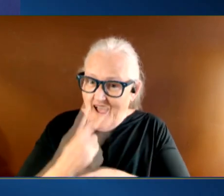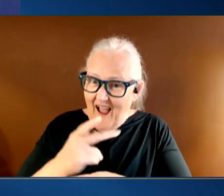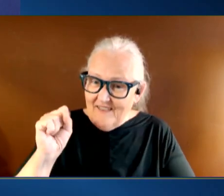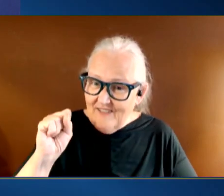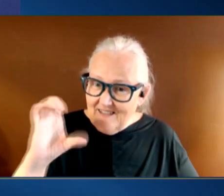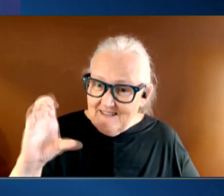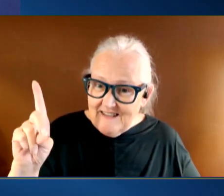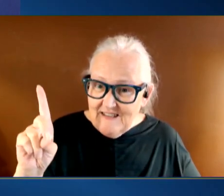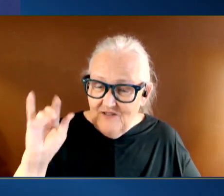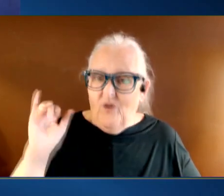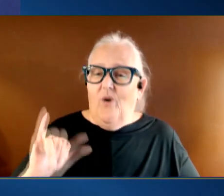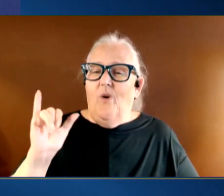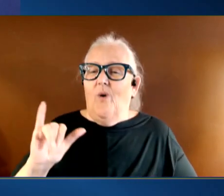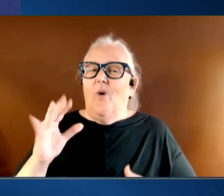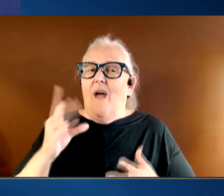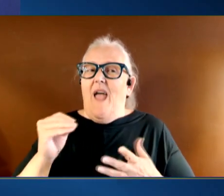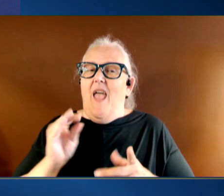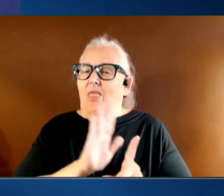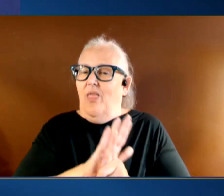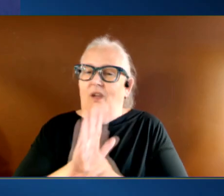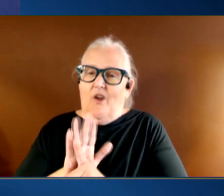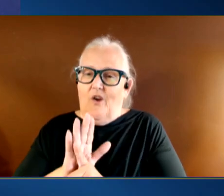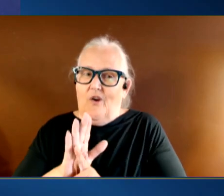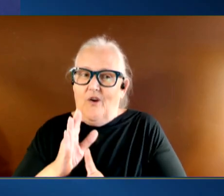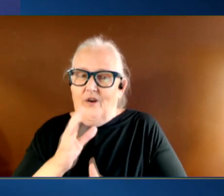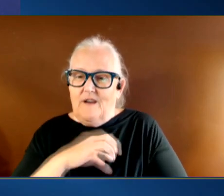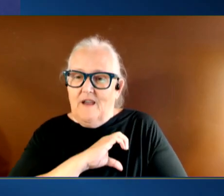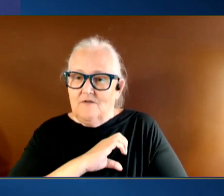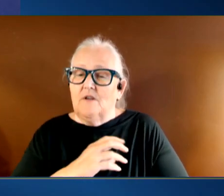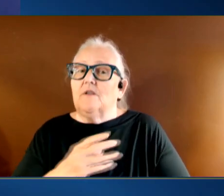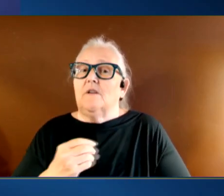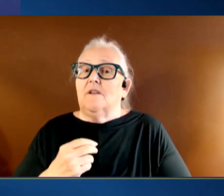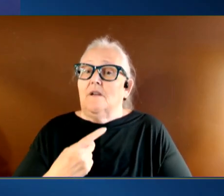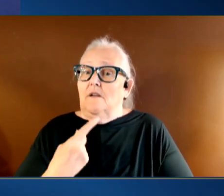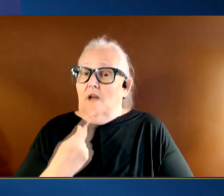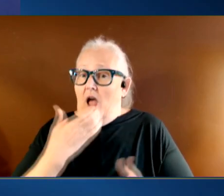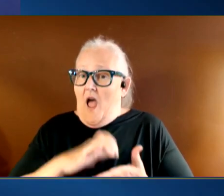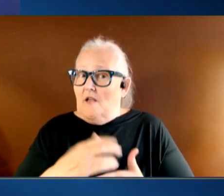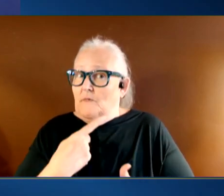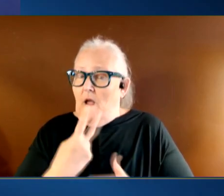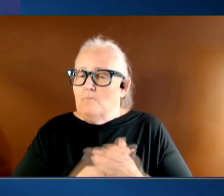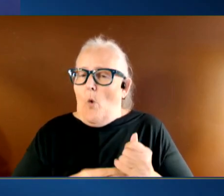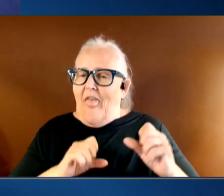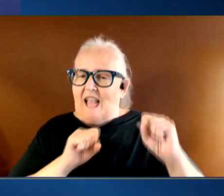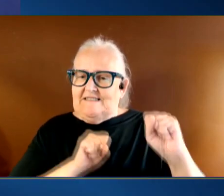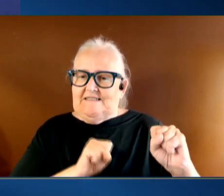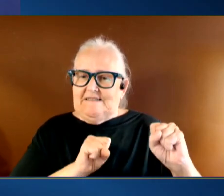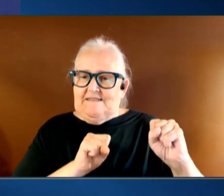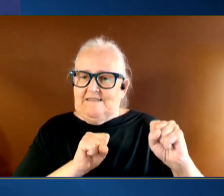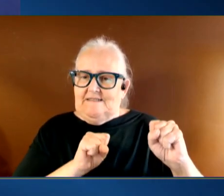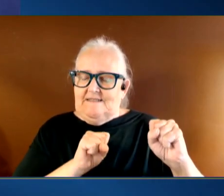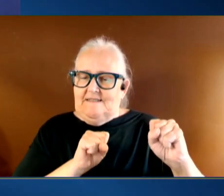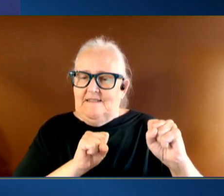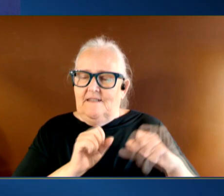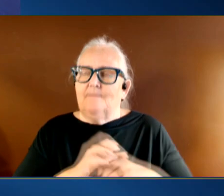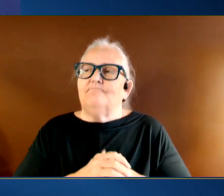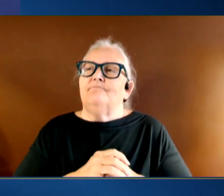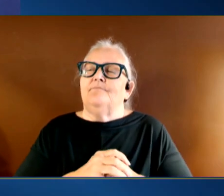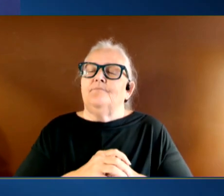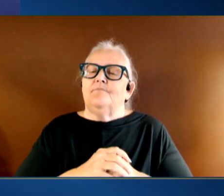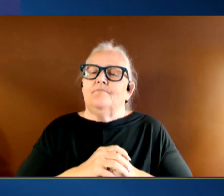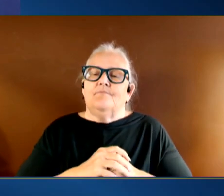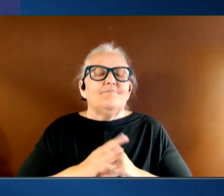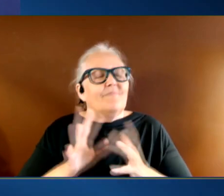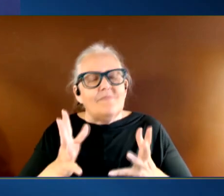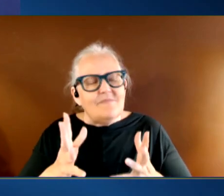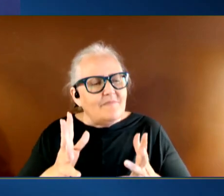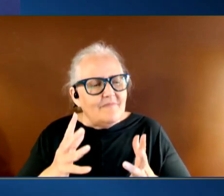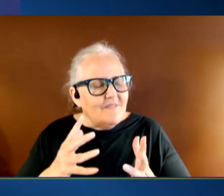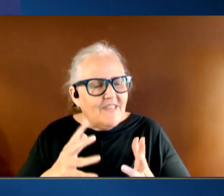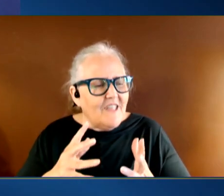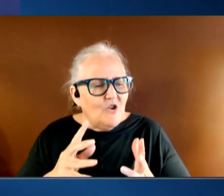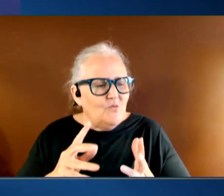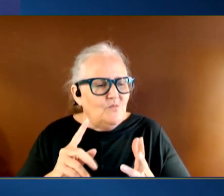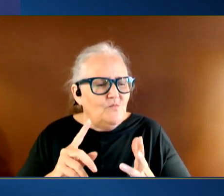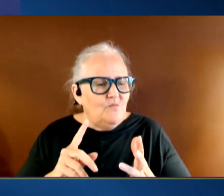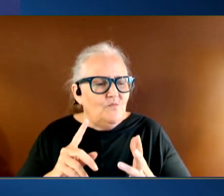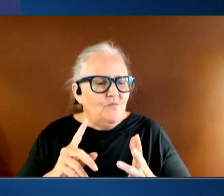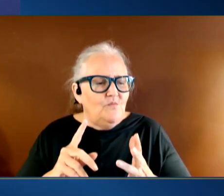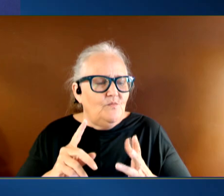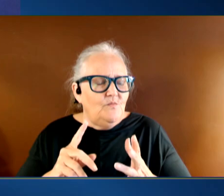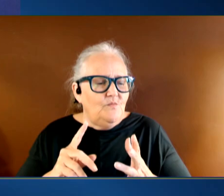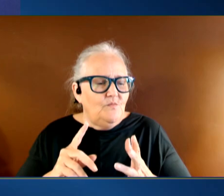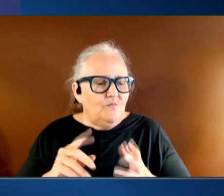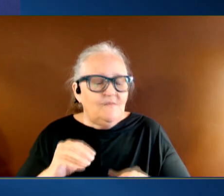and we both have S trait. And, you know, we I just started to -- in our Nigerian culture,